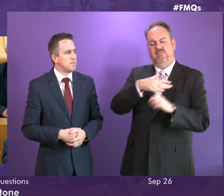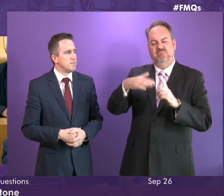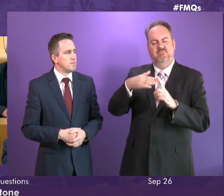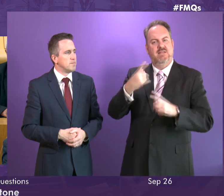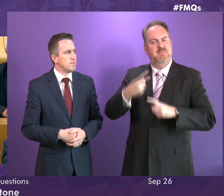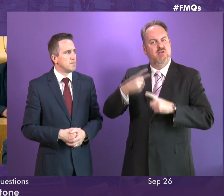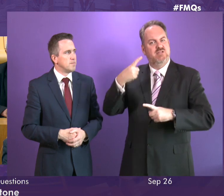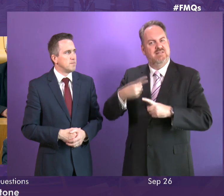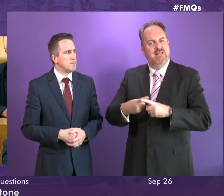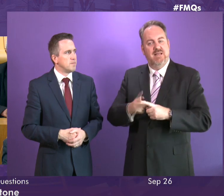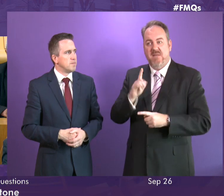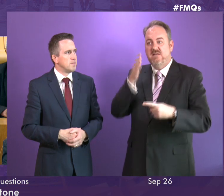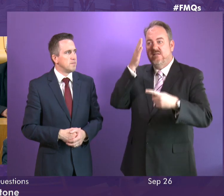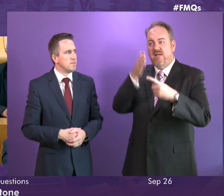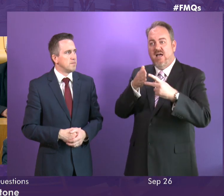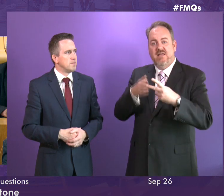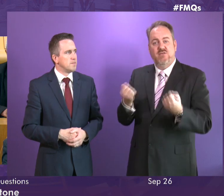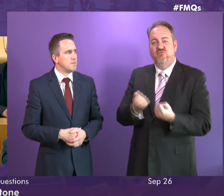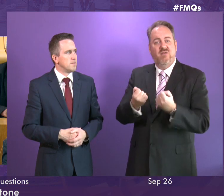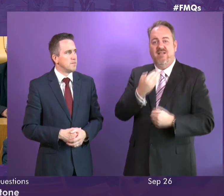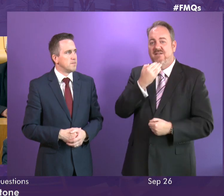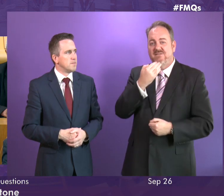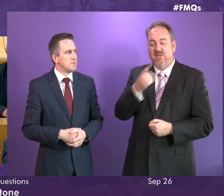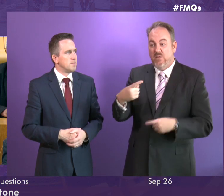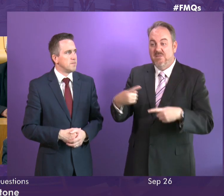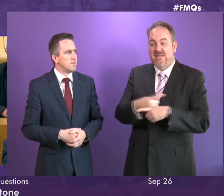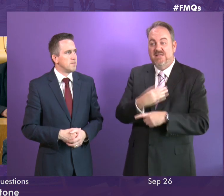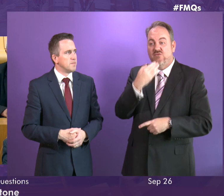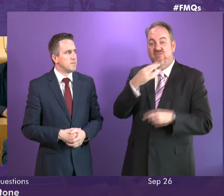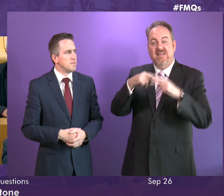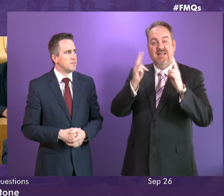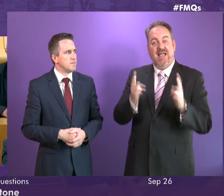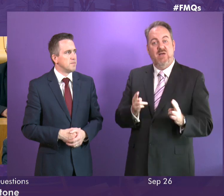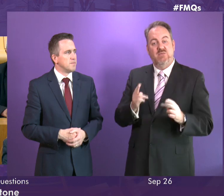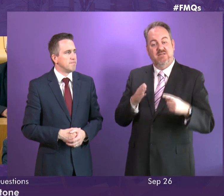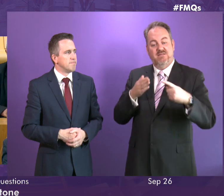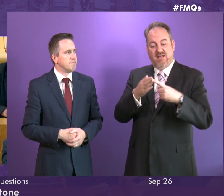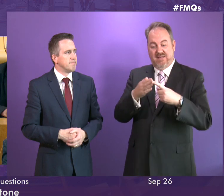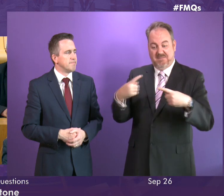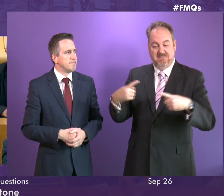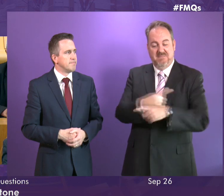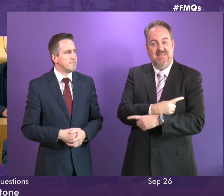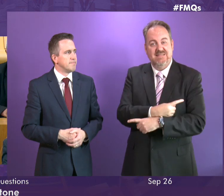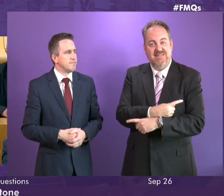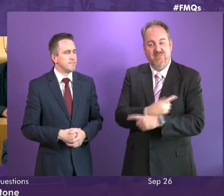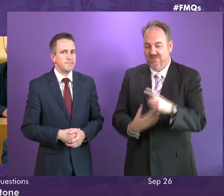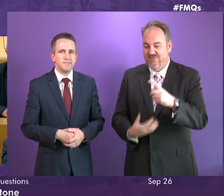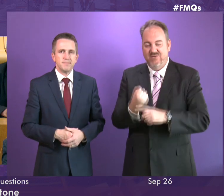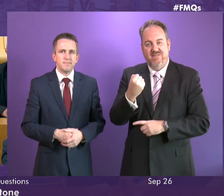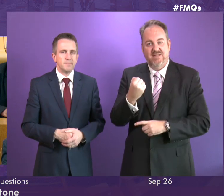enough. Scotland missed its latest greenhouse gas target, and emissions from transport actually